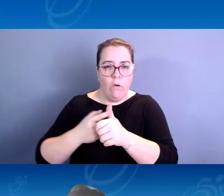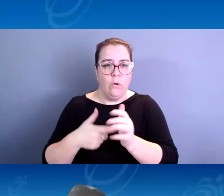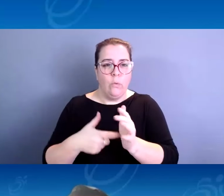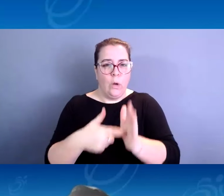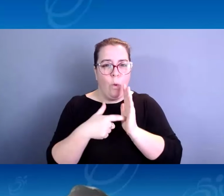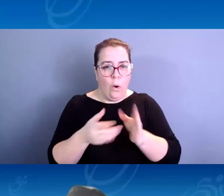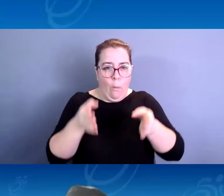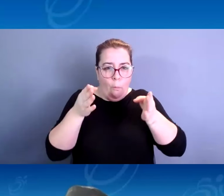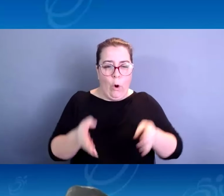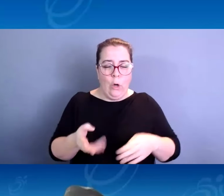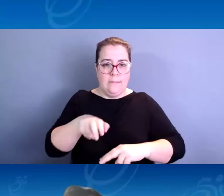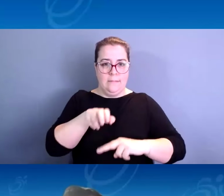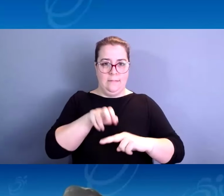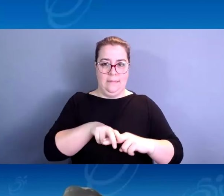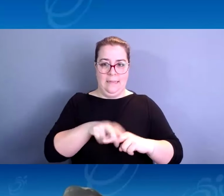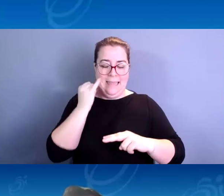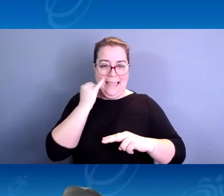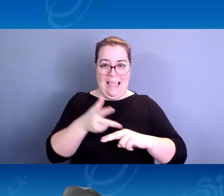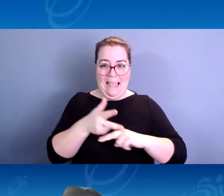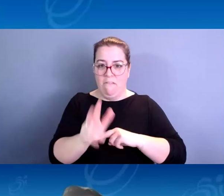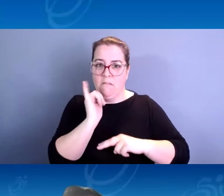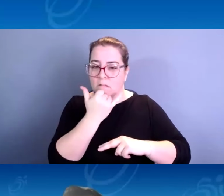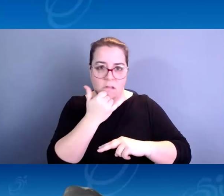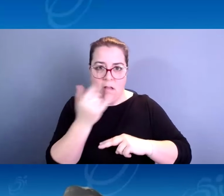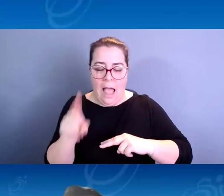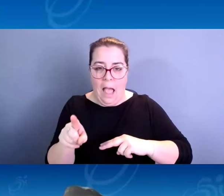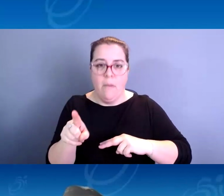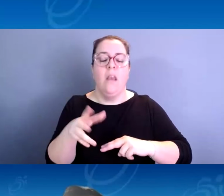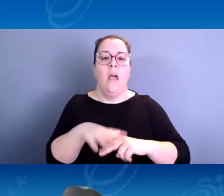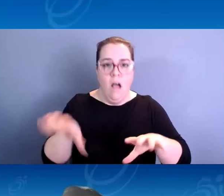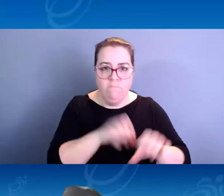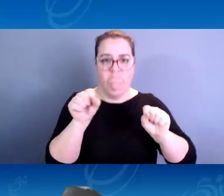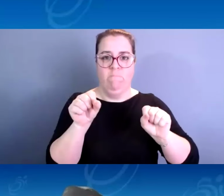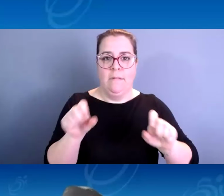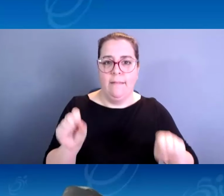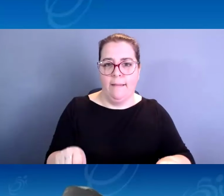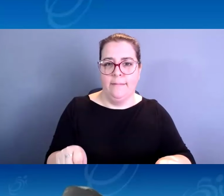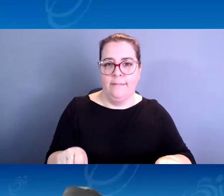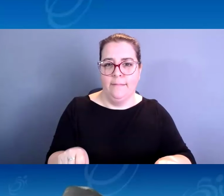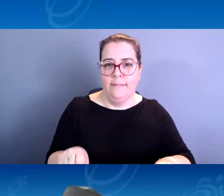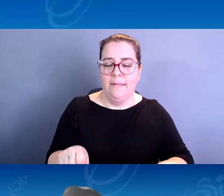So, so I think I think the, you know, the the conversation around,